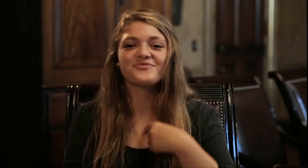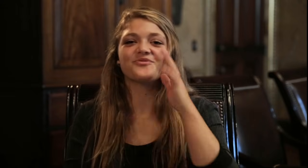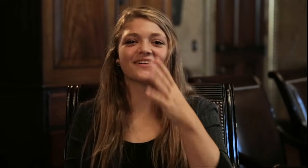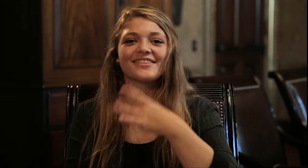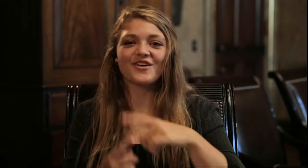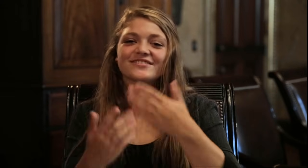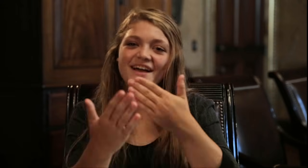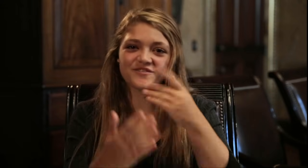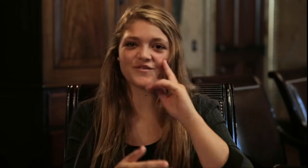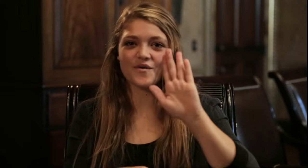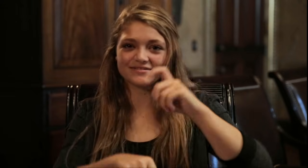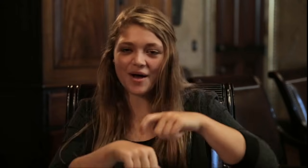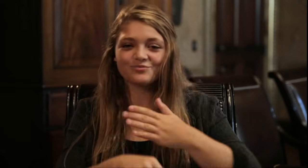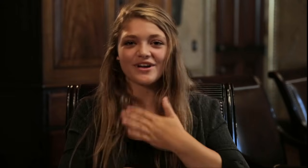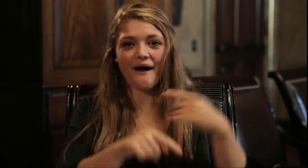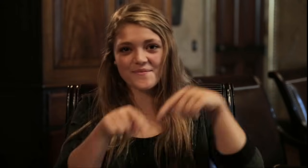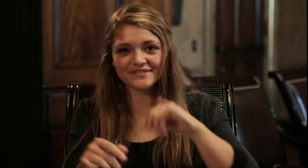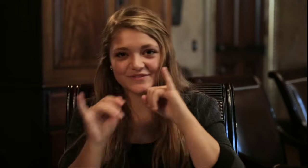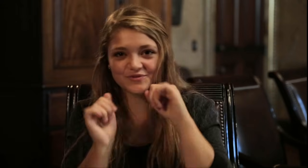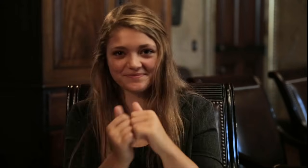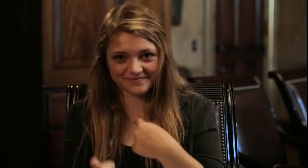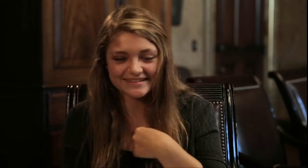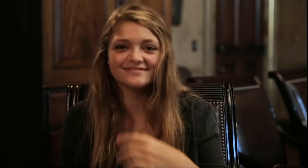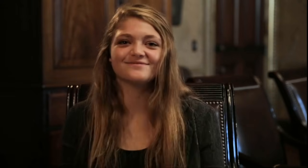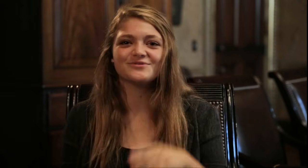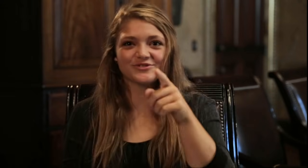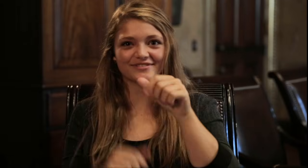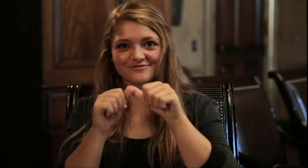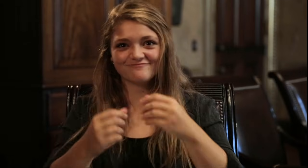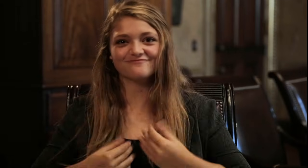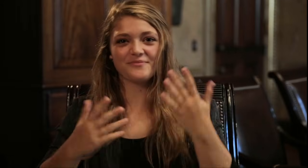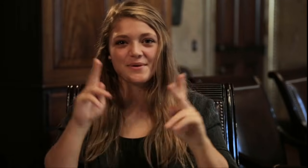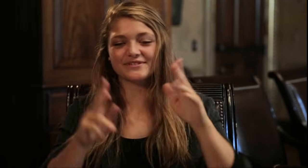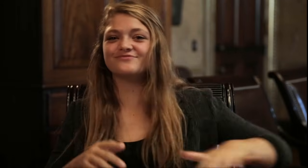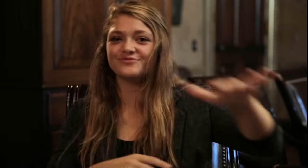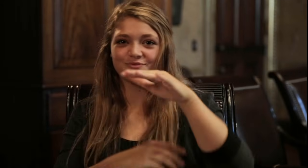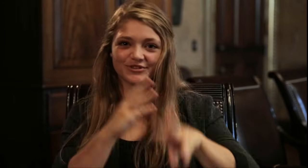I would like to thank you for your time, for coming in and interviewing with me. You continue to inspire people across the world.